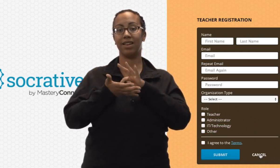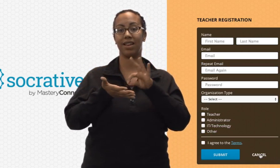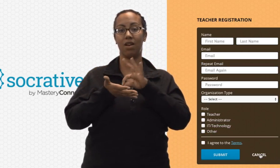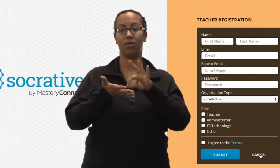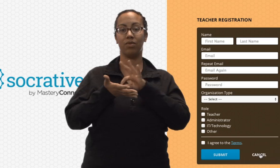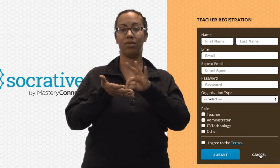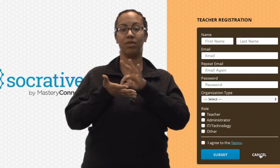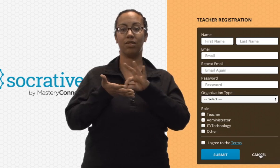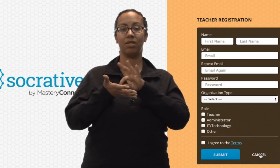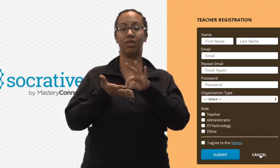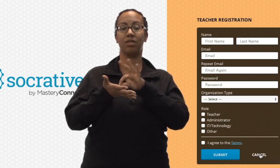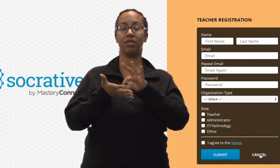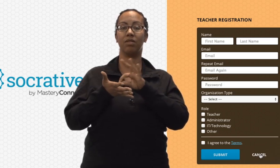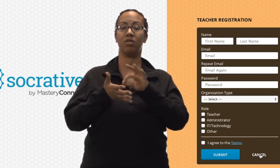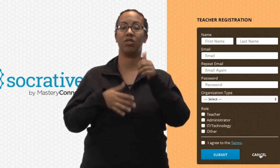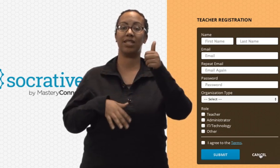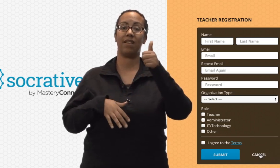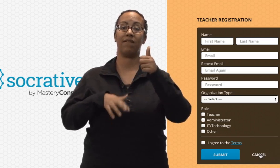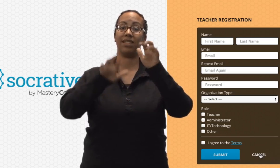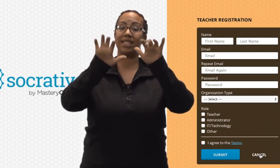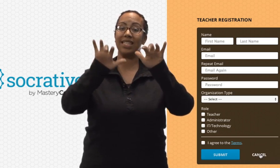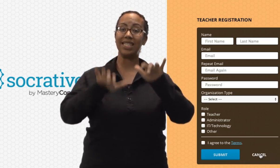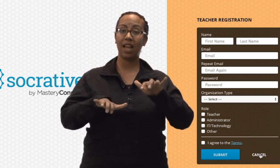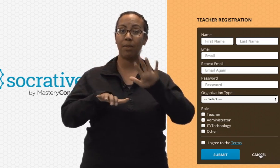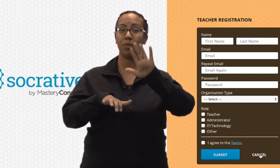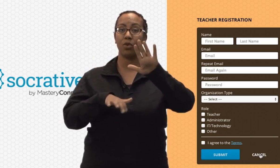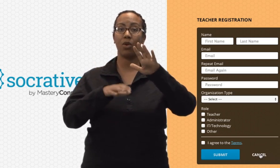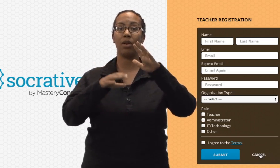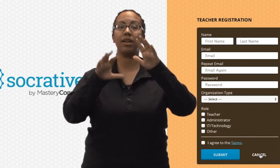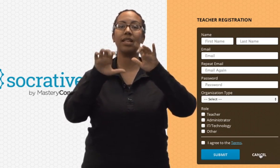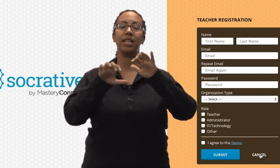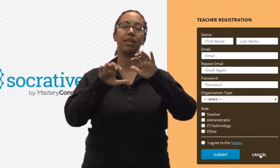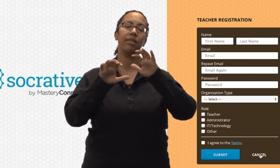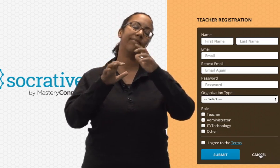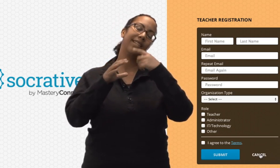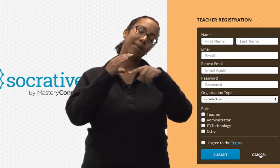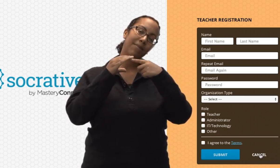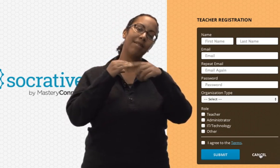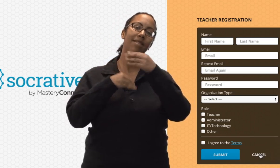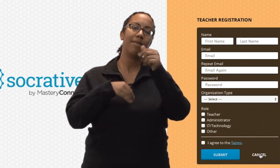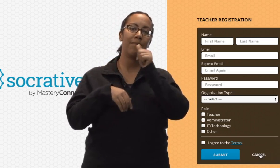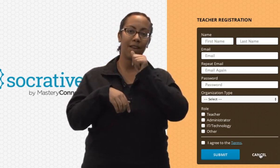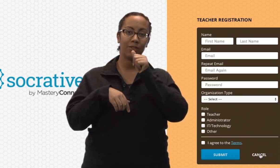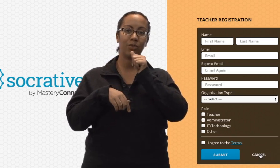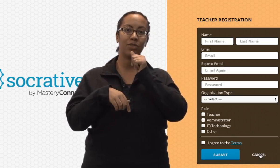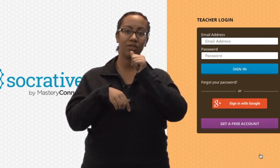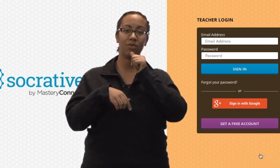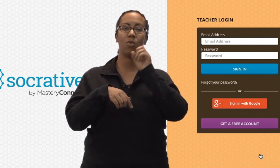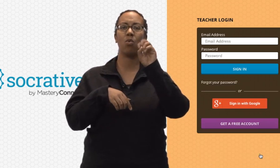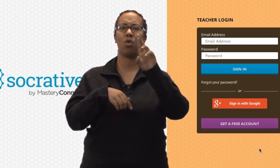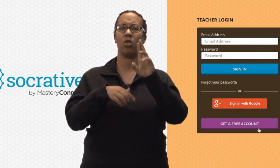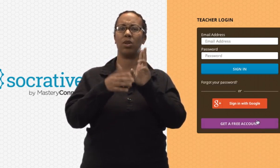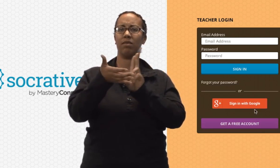If you already have an account, you can simply type in your email address and your password,